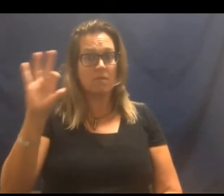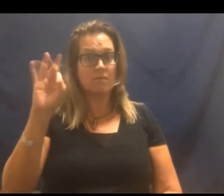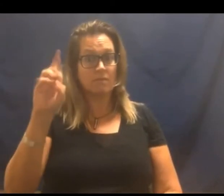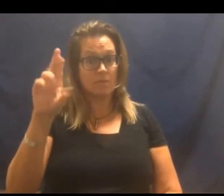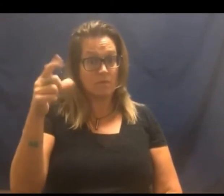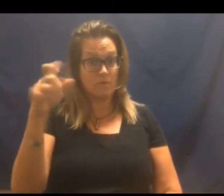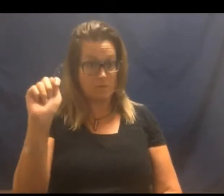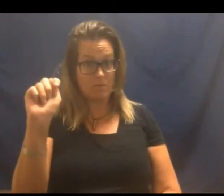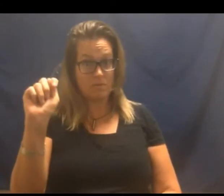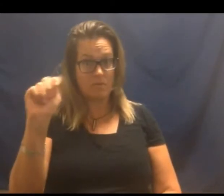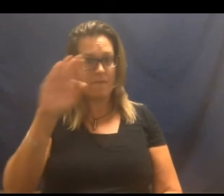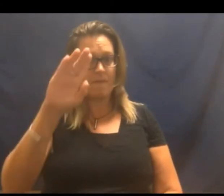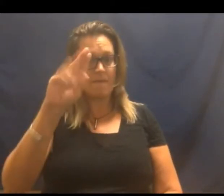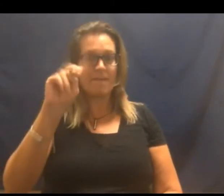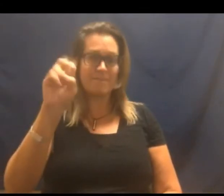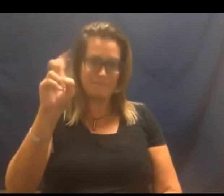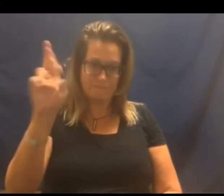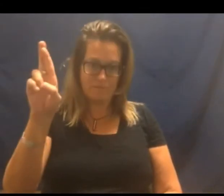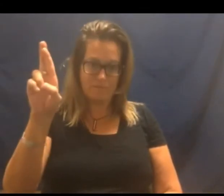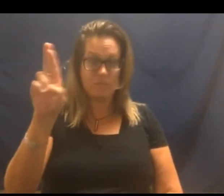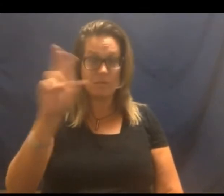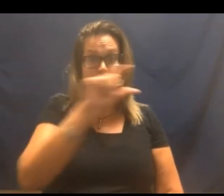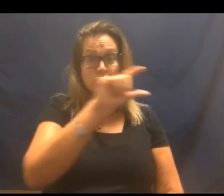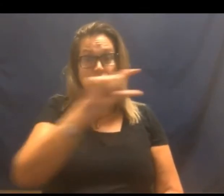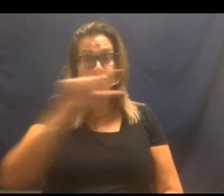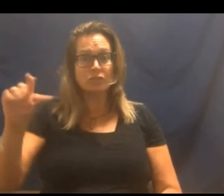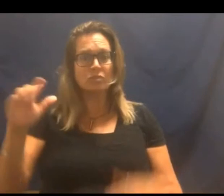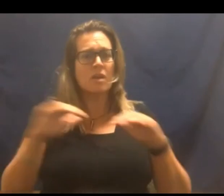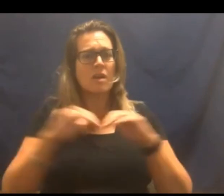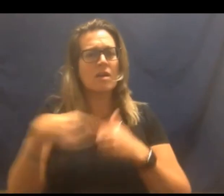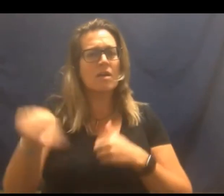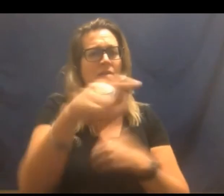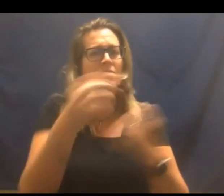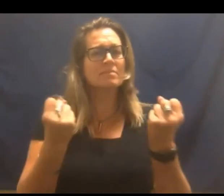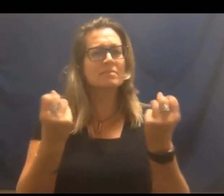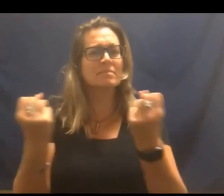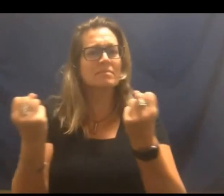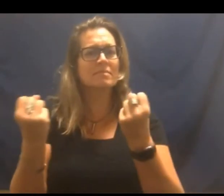PRO-1 STORY ONE FORGET NEVER and it's all in capitals.